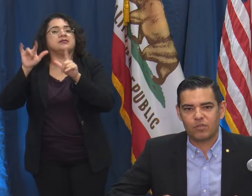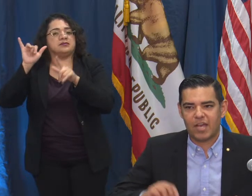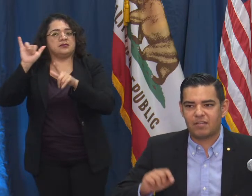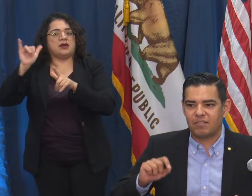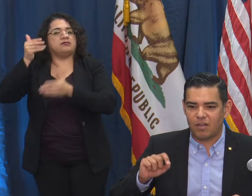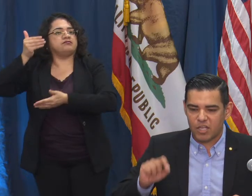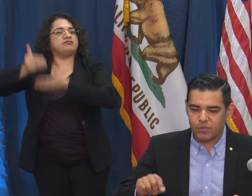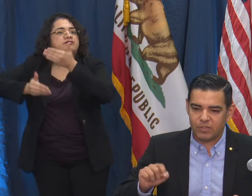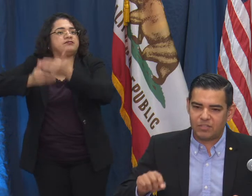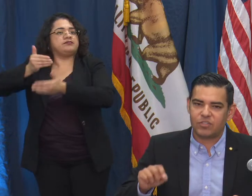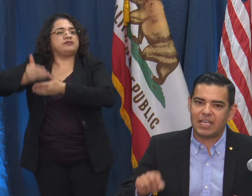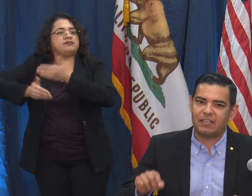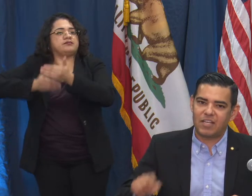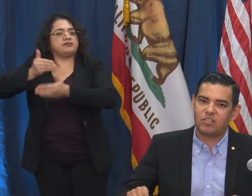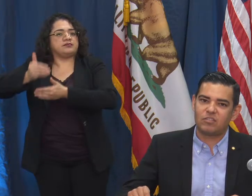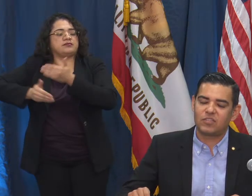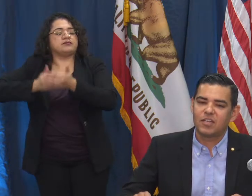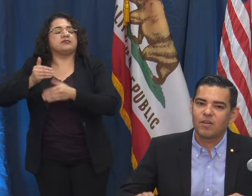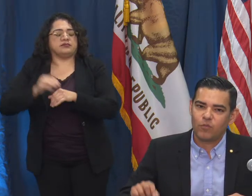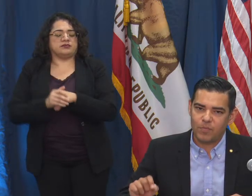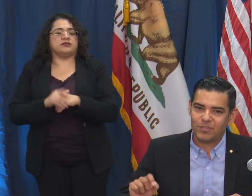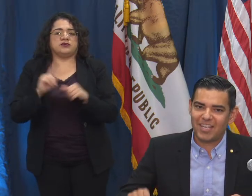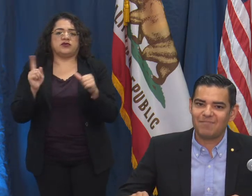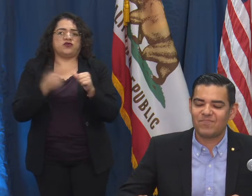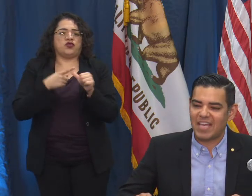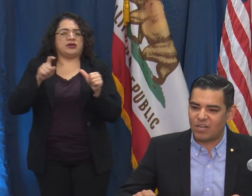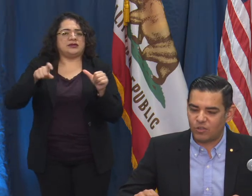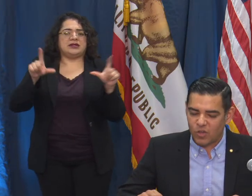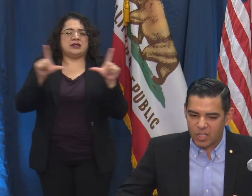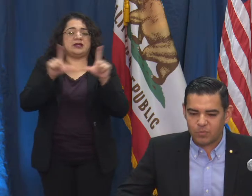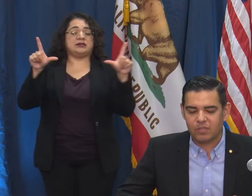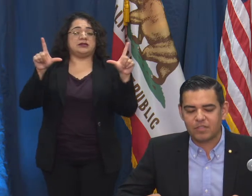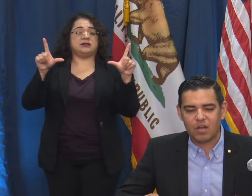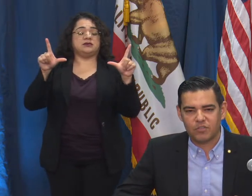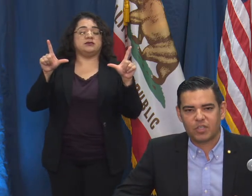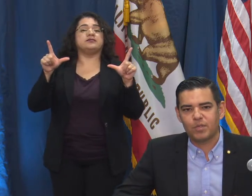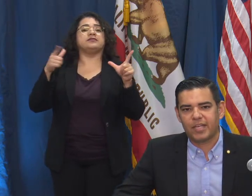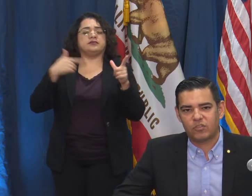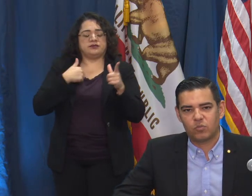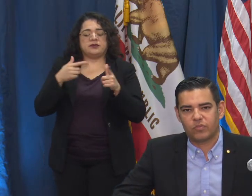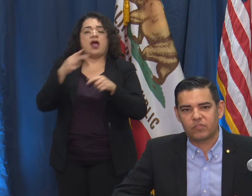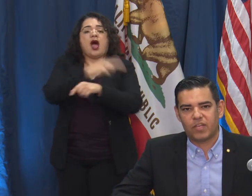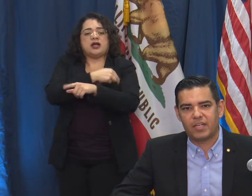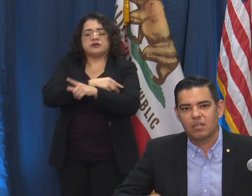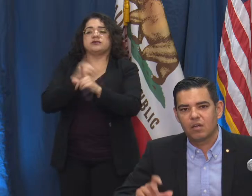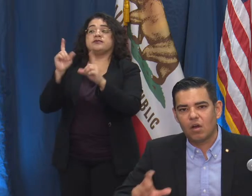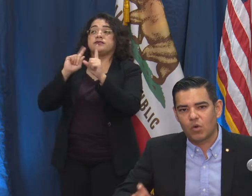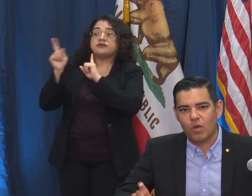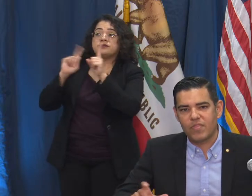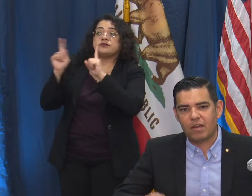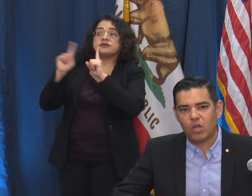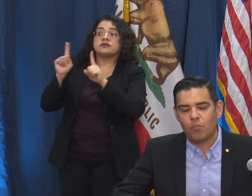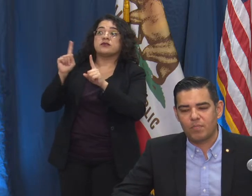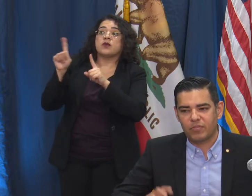that. The hospital needs to get licensed from the state and I know that the hospital is in constant communication with the state on when that'll open but